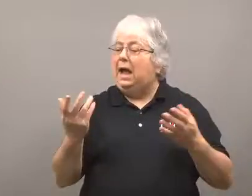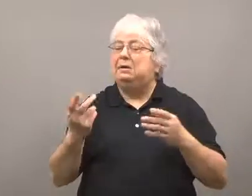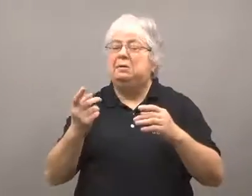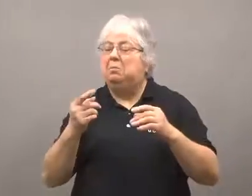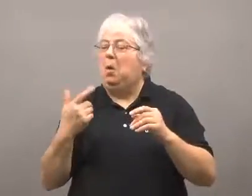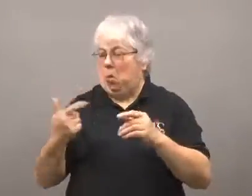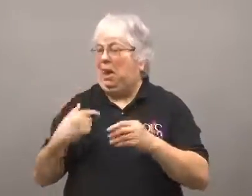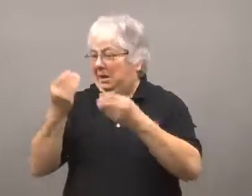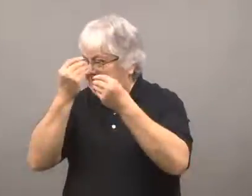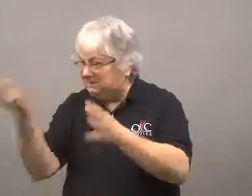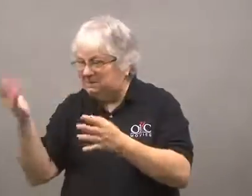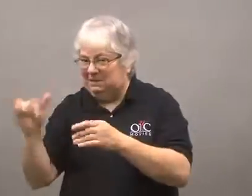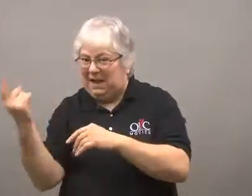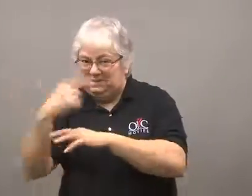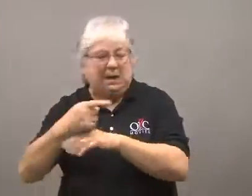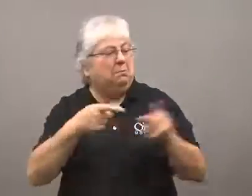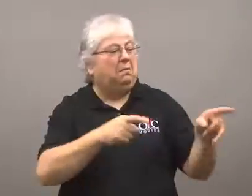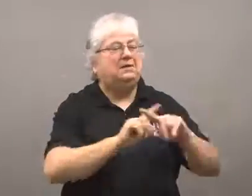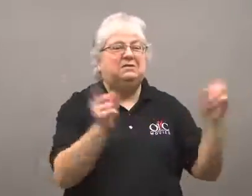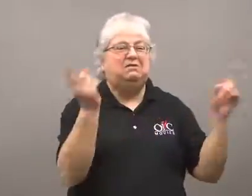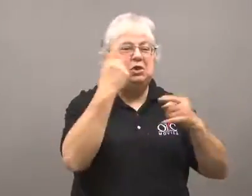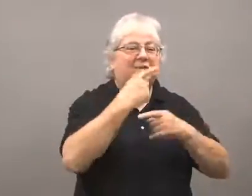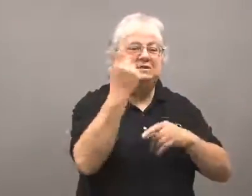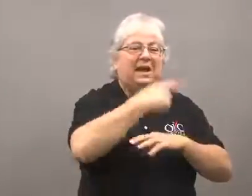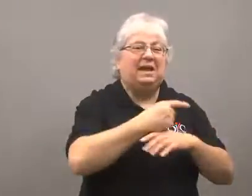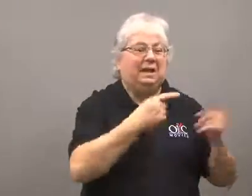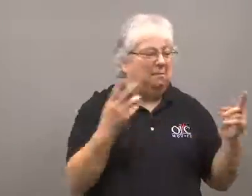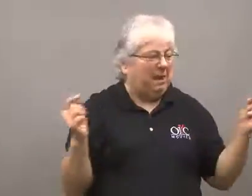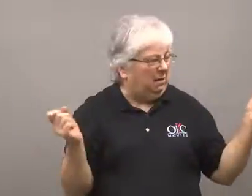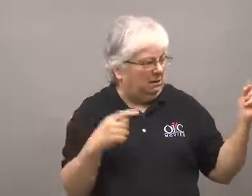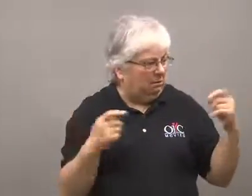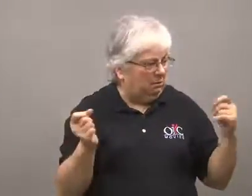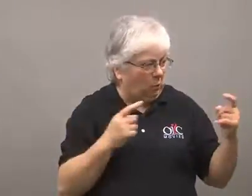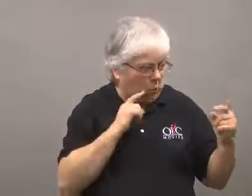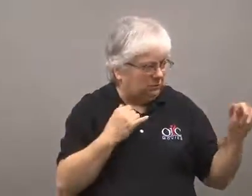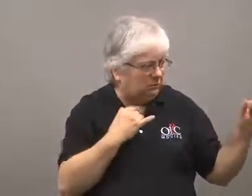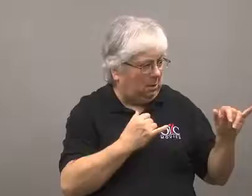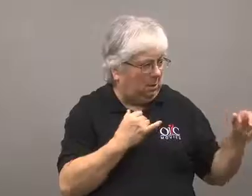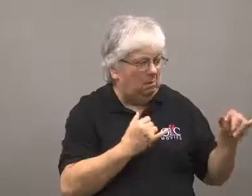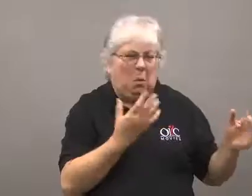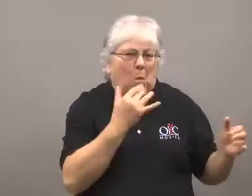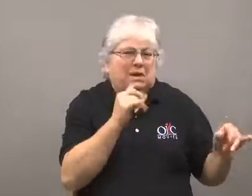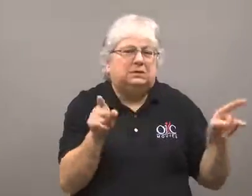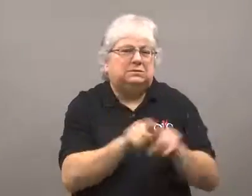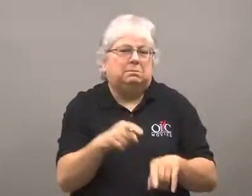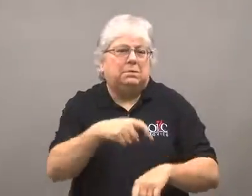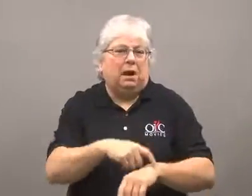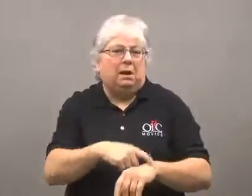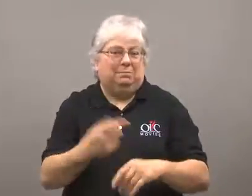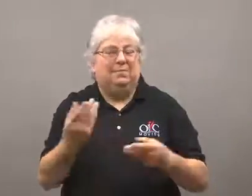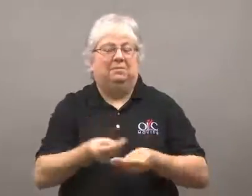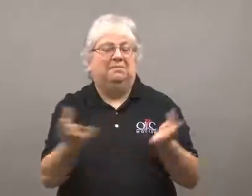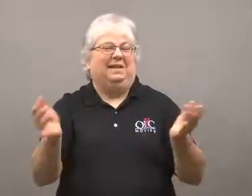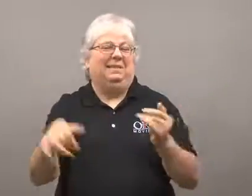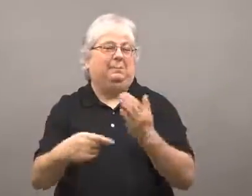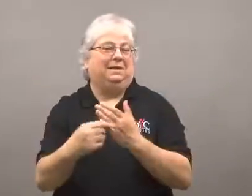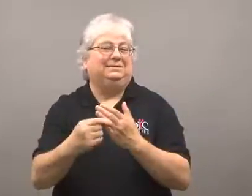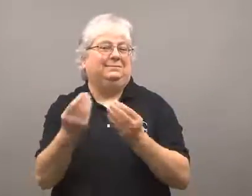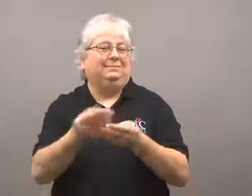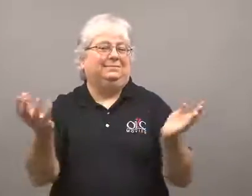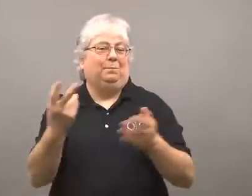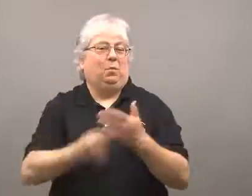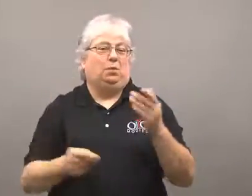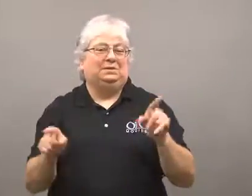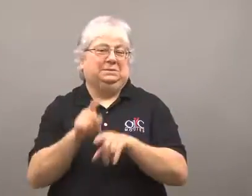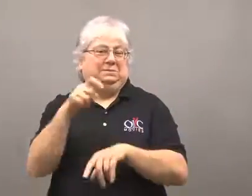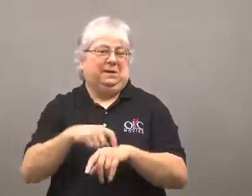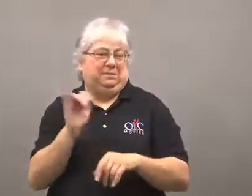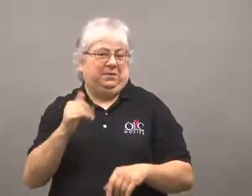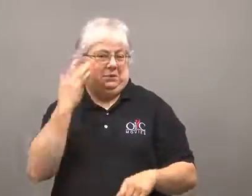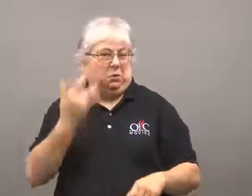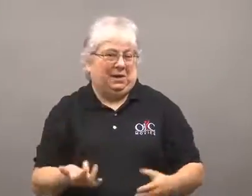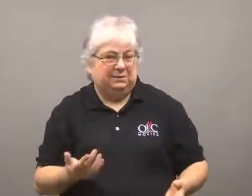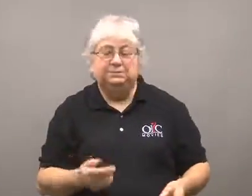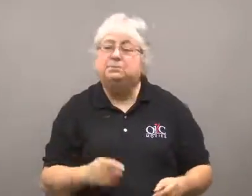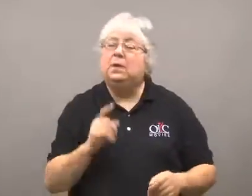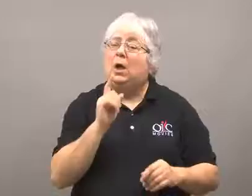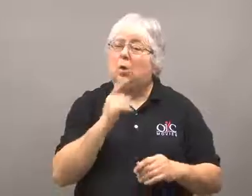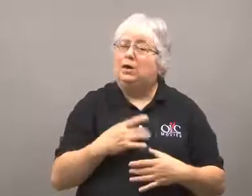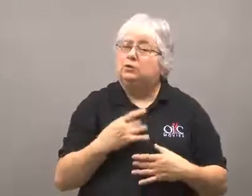They had intended to publish their results on different days,